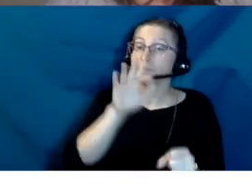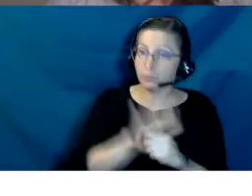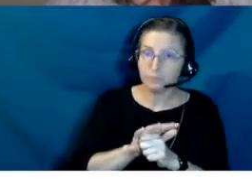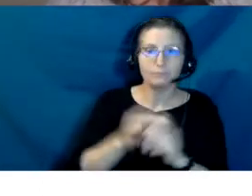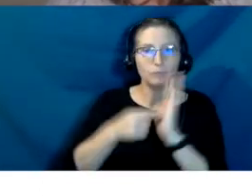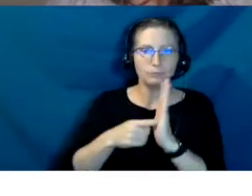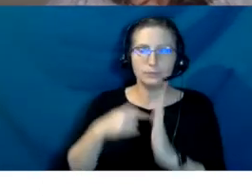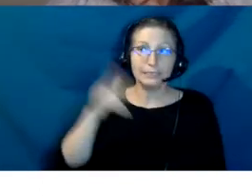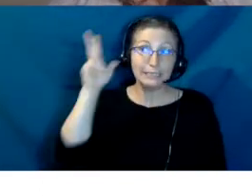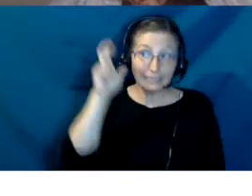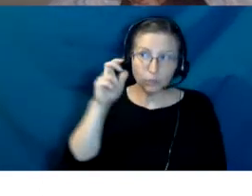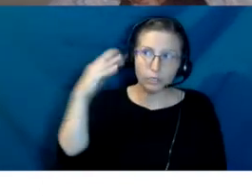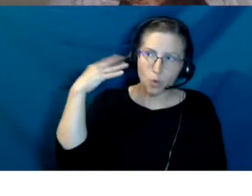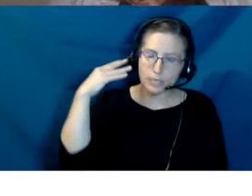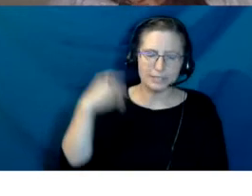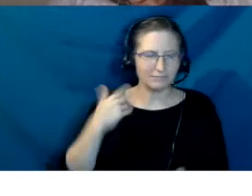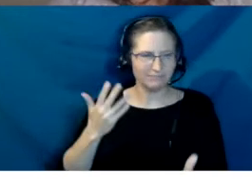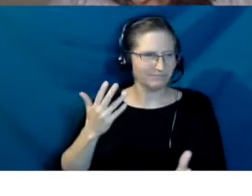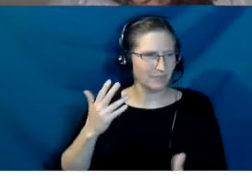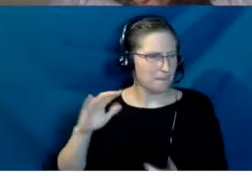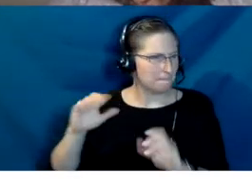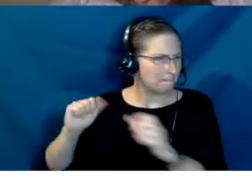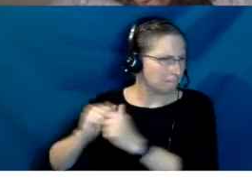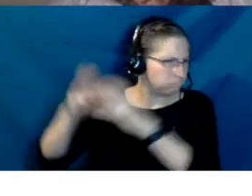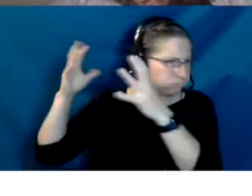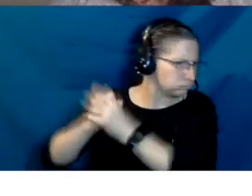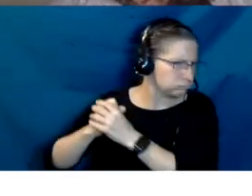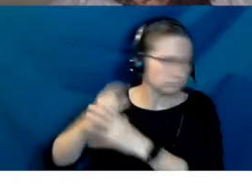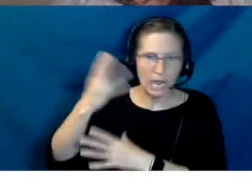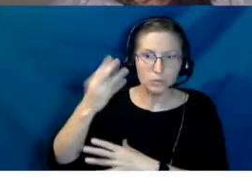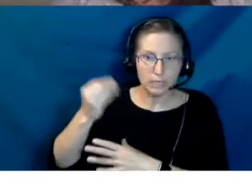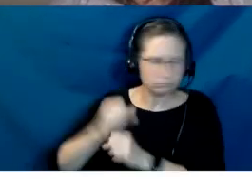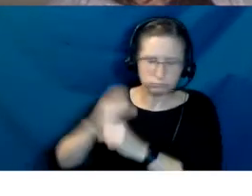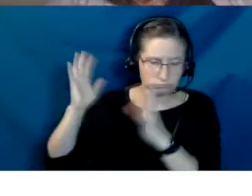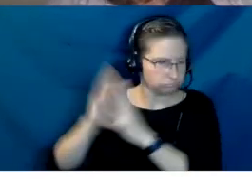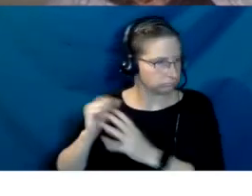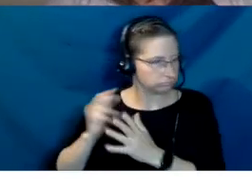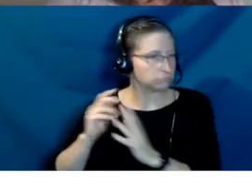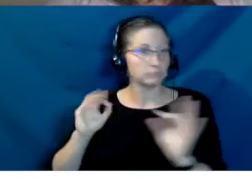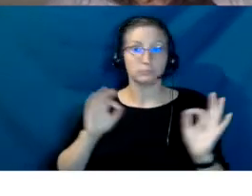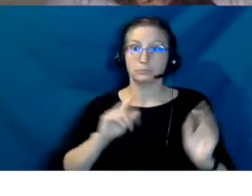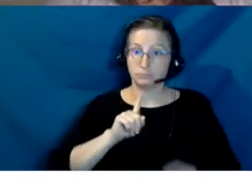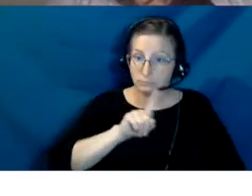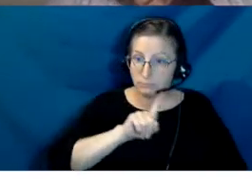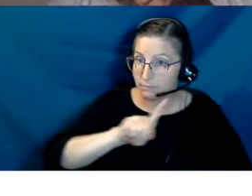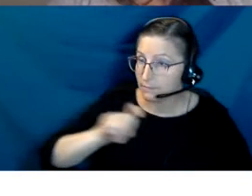say you hear a big bang outside, what you'll do is you might look, look outside to